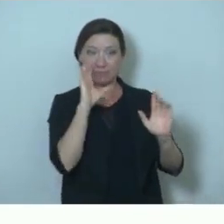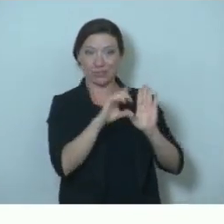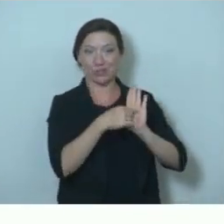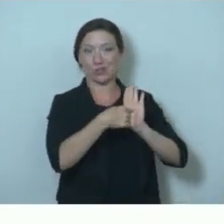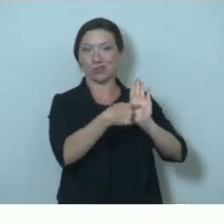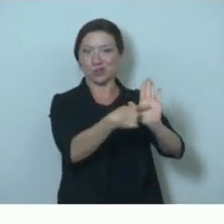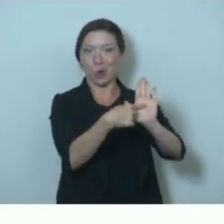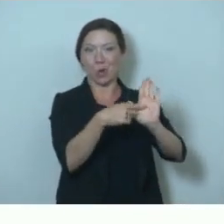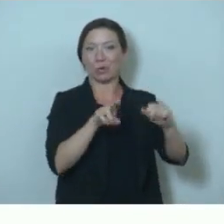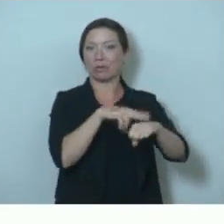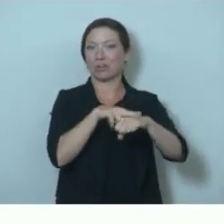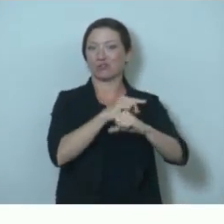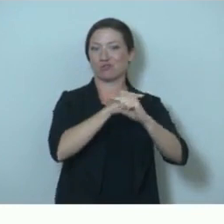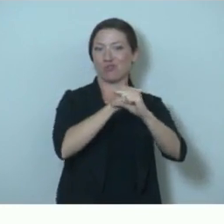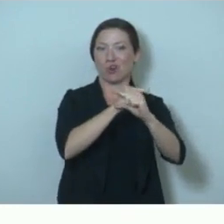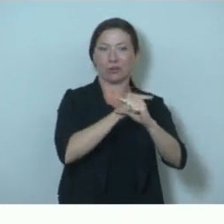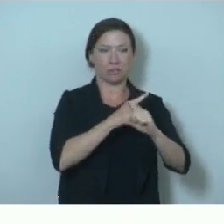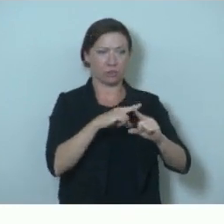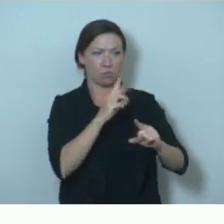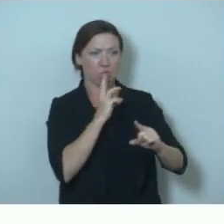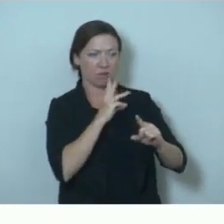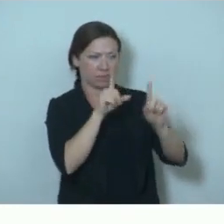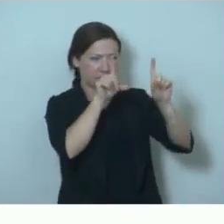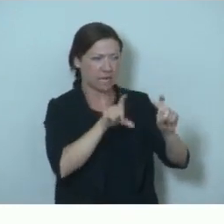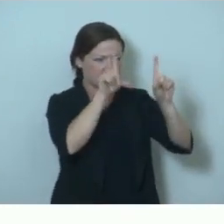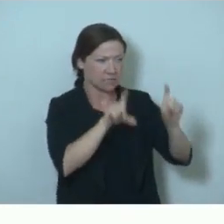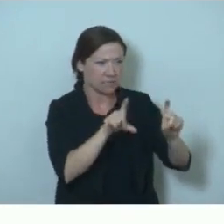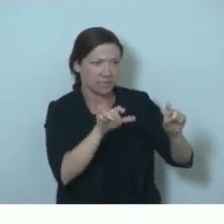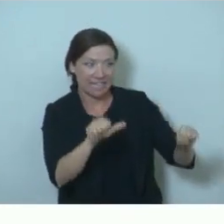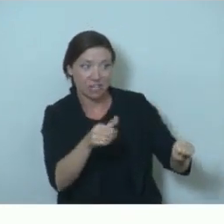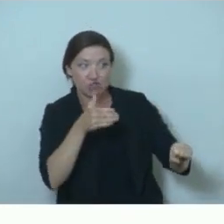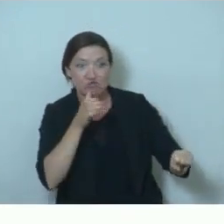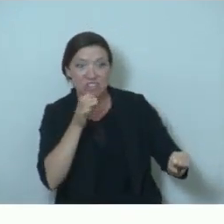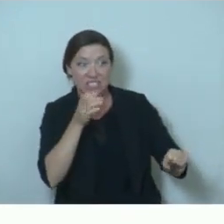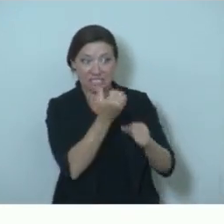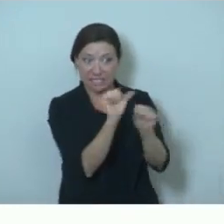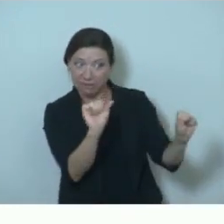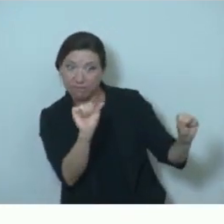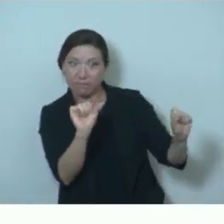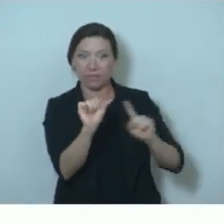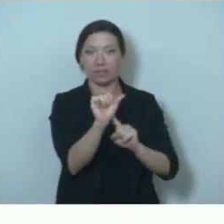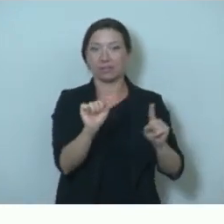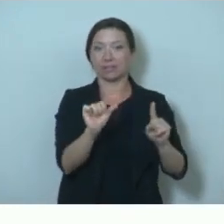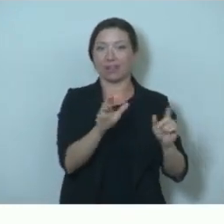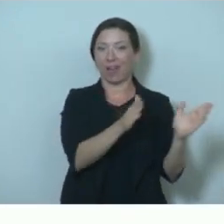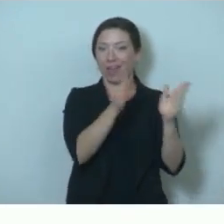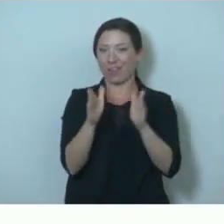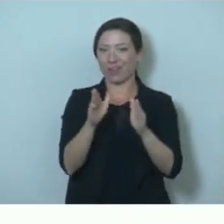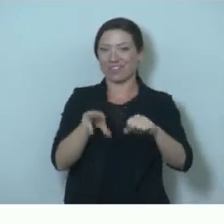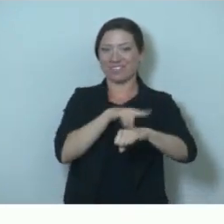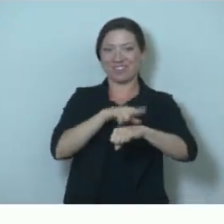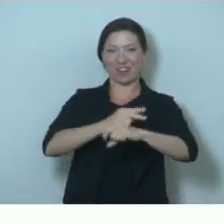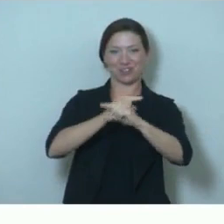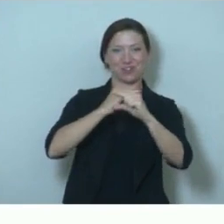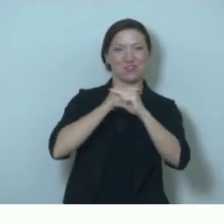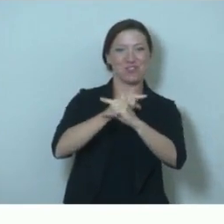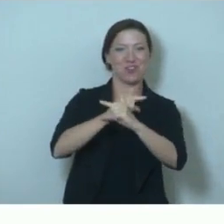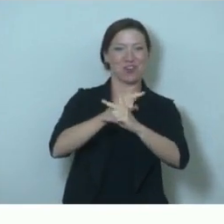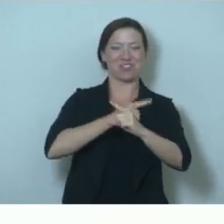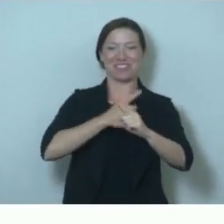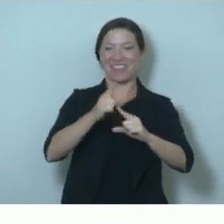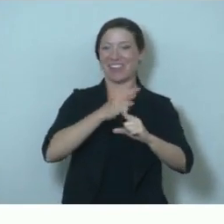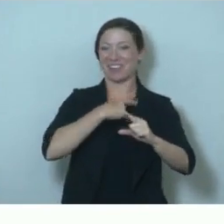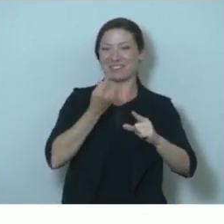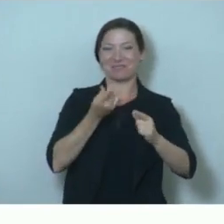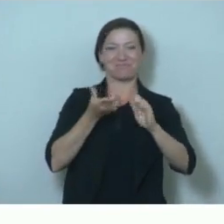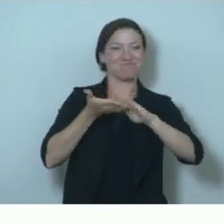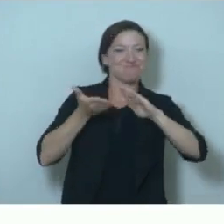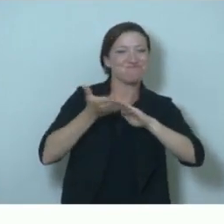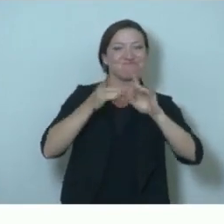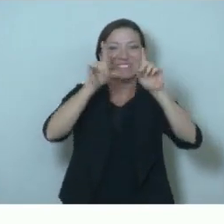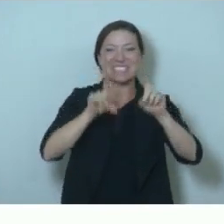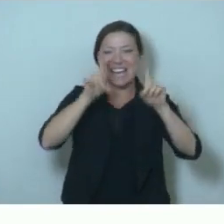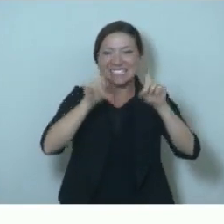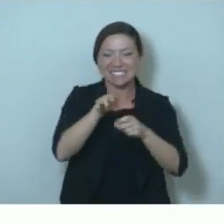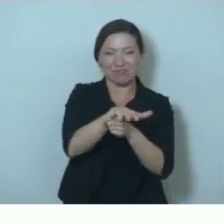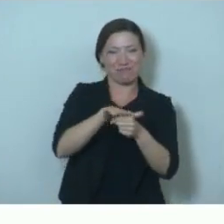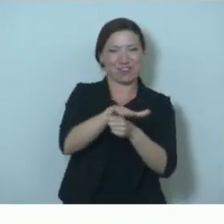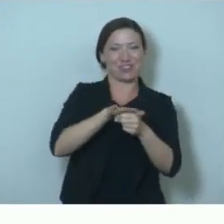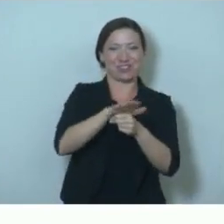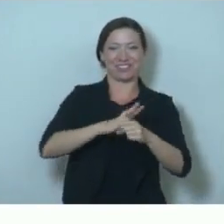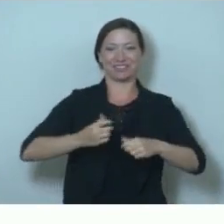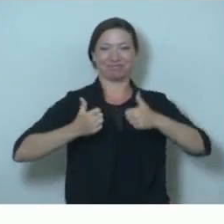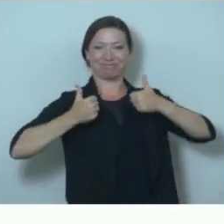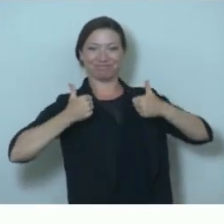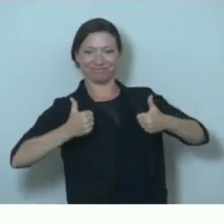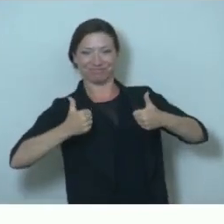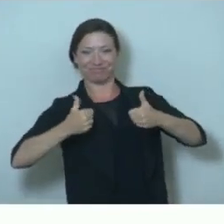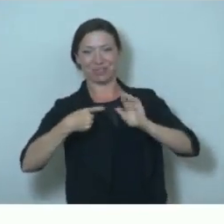NATIONAL GUARDSMEN TESTING THE WATER TO MAKE SURE IT IS APPROPRIATE FOR WATER CONSUMPTION AND THERE IS ONE OF THE NATIONAL GUARD FOLKS HELP OUT AT THE TEST SITE GIVEN THE